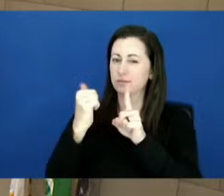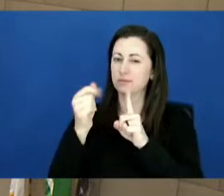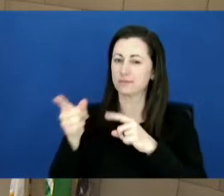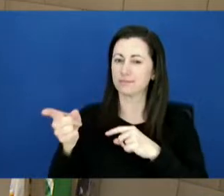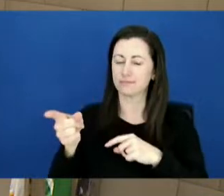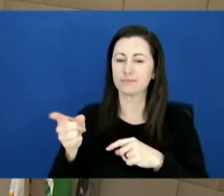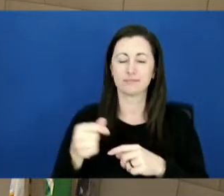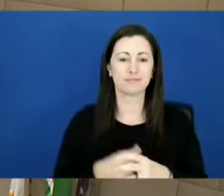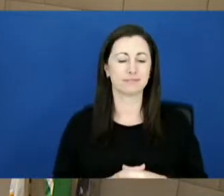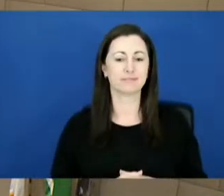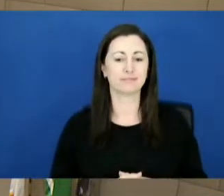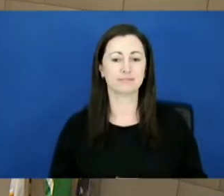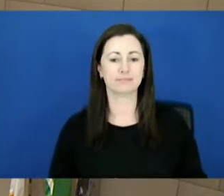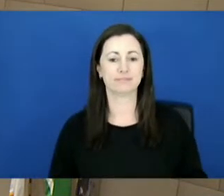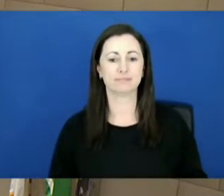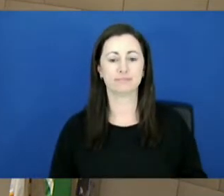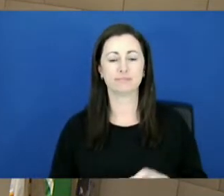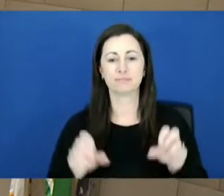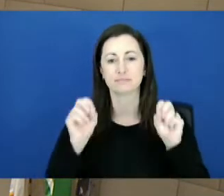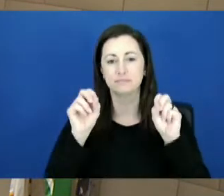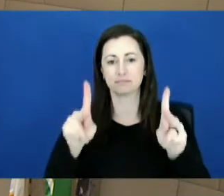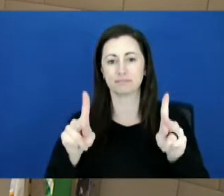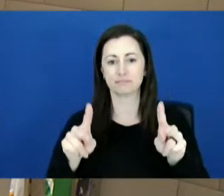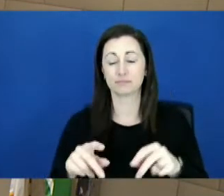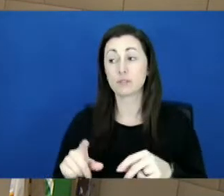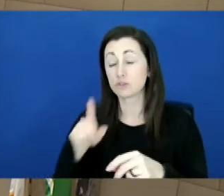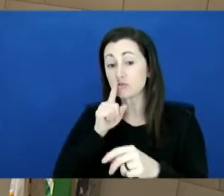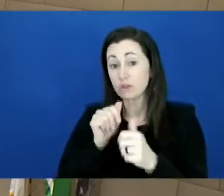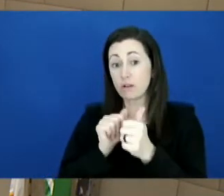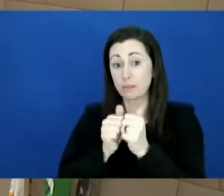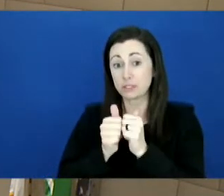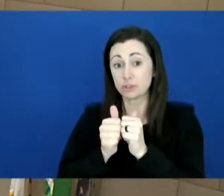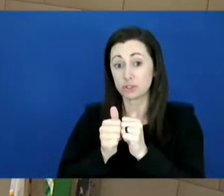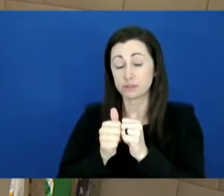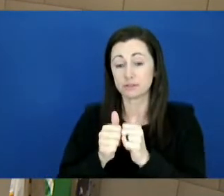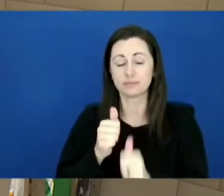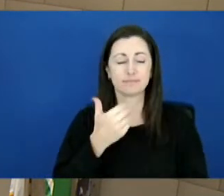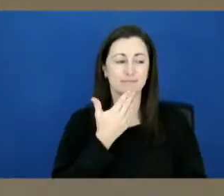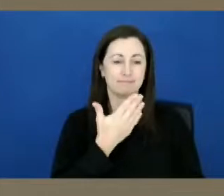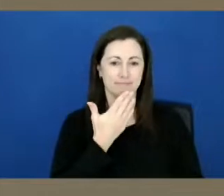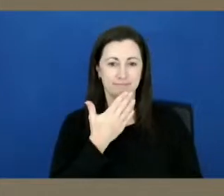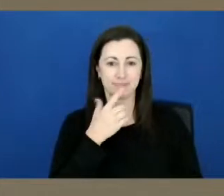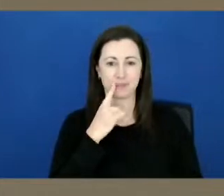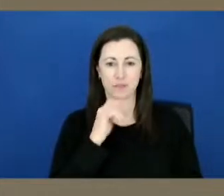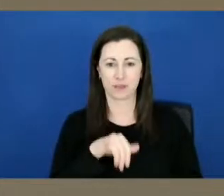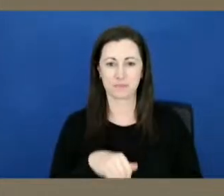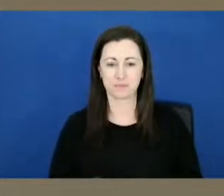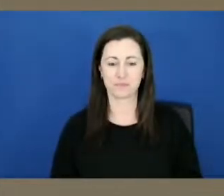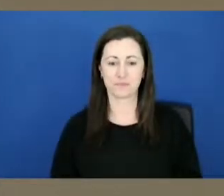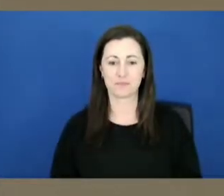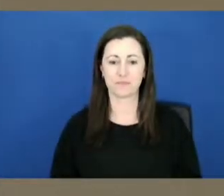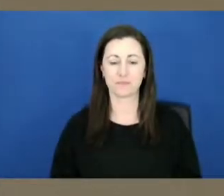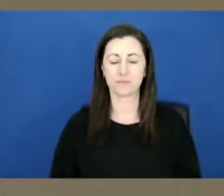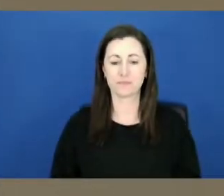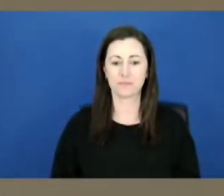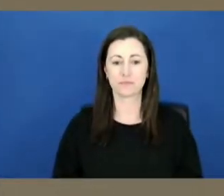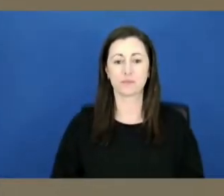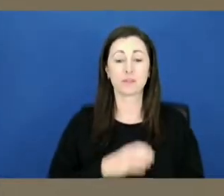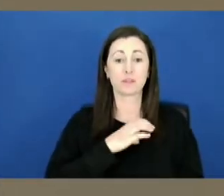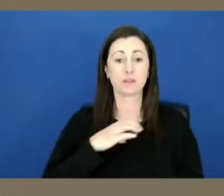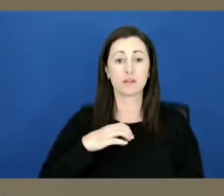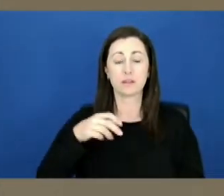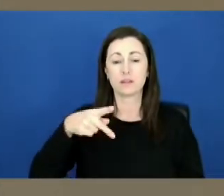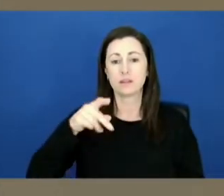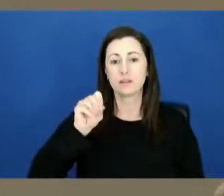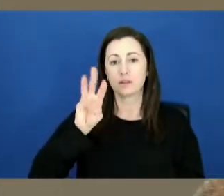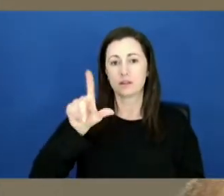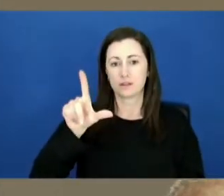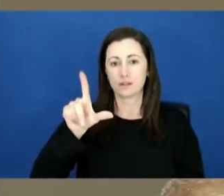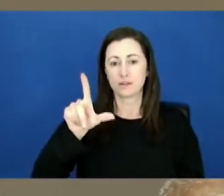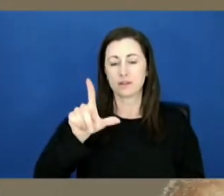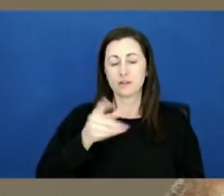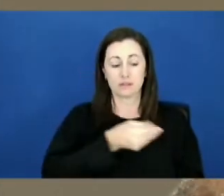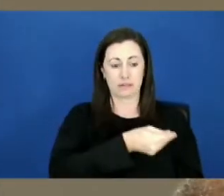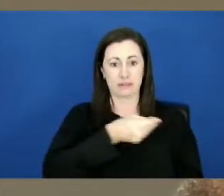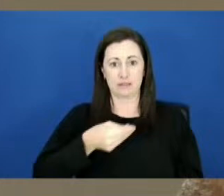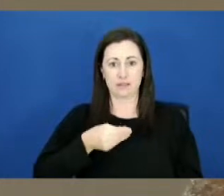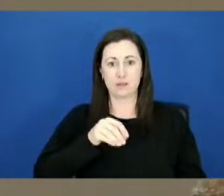YOU GOT ME, COMMISSIONER